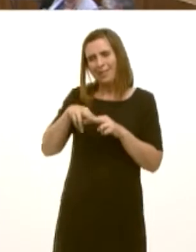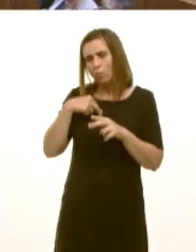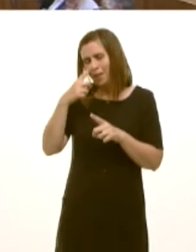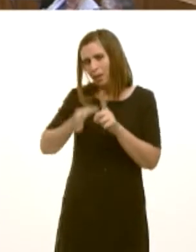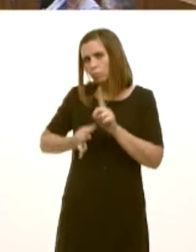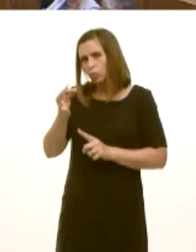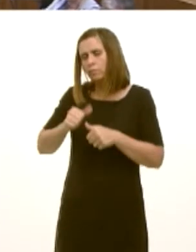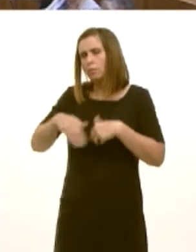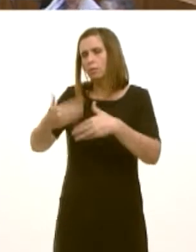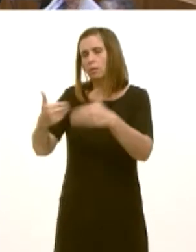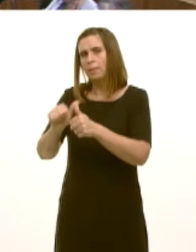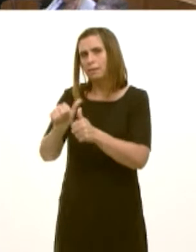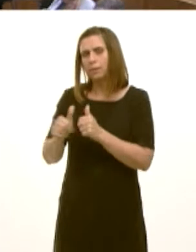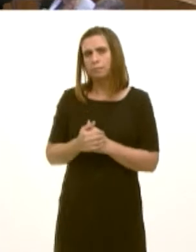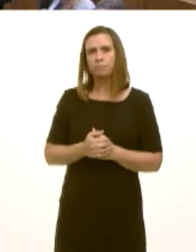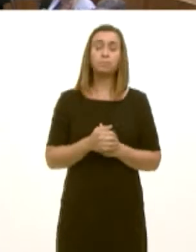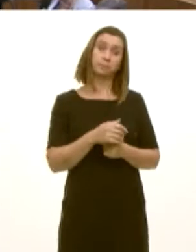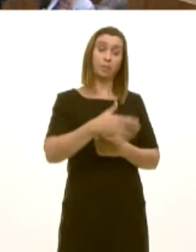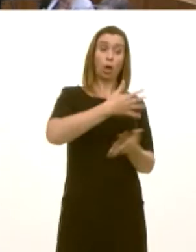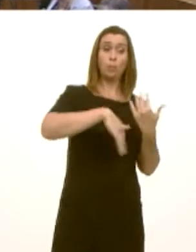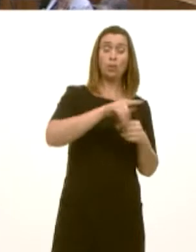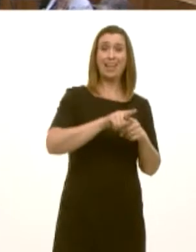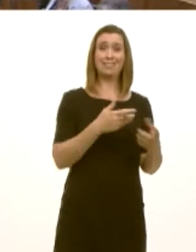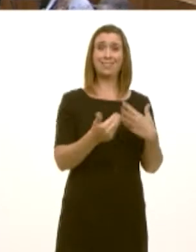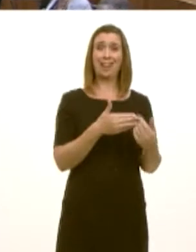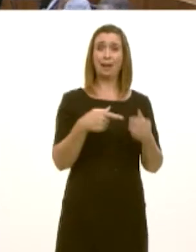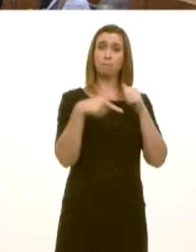Leanne Wood: First Minister, the communities and tackling poverty budget is worth £240